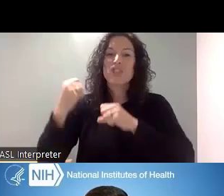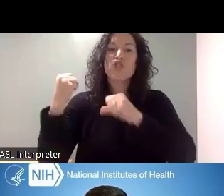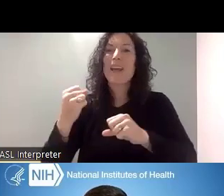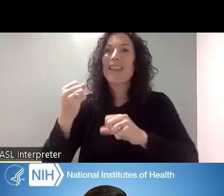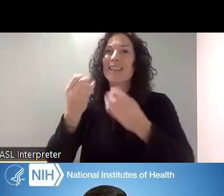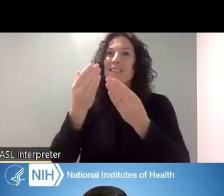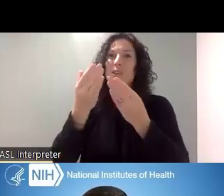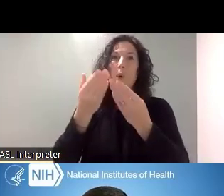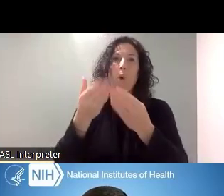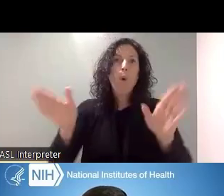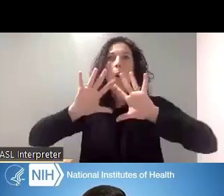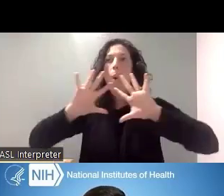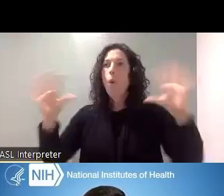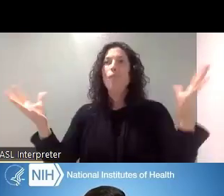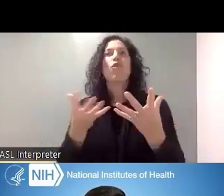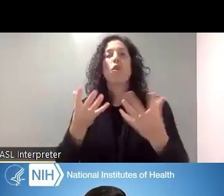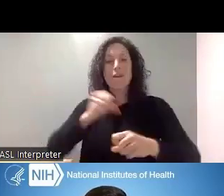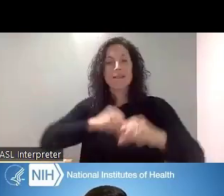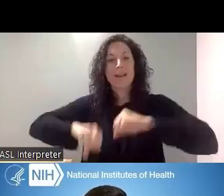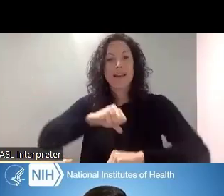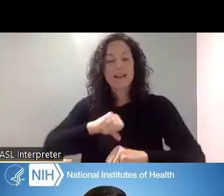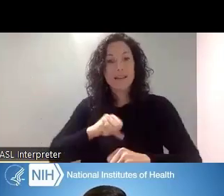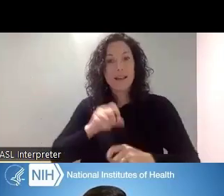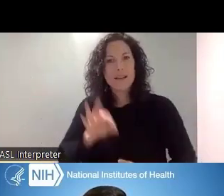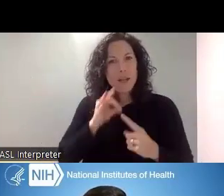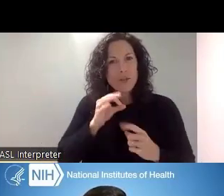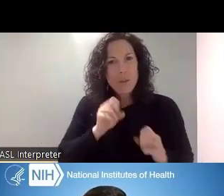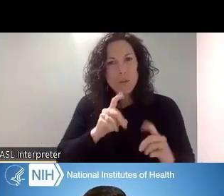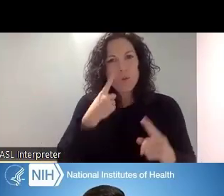so this provides special opportunities for furthering research programs,